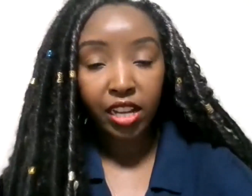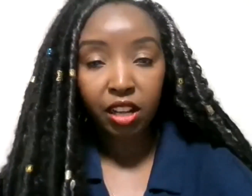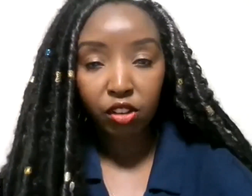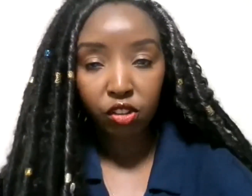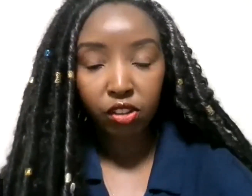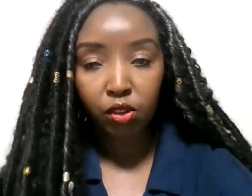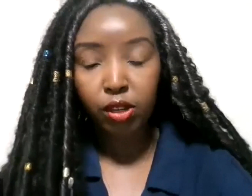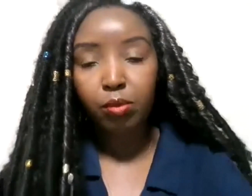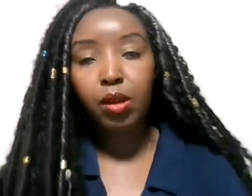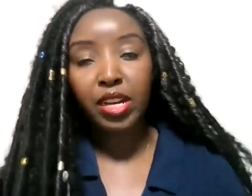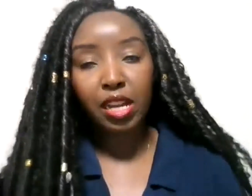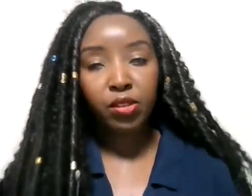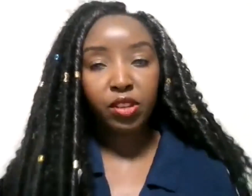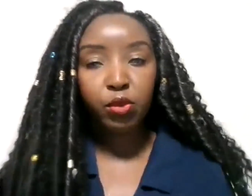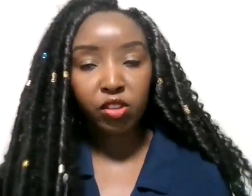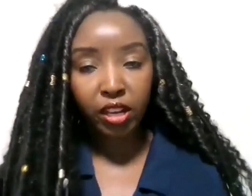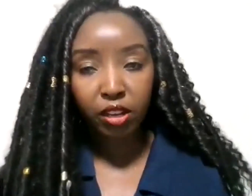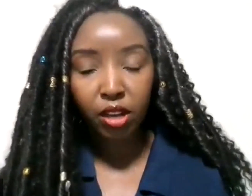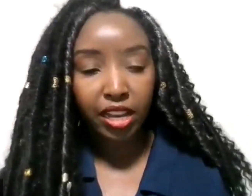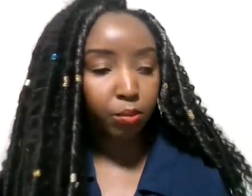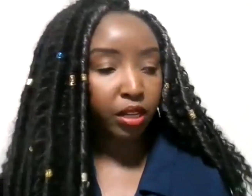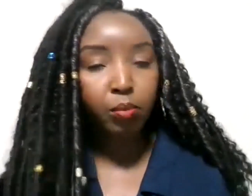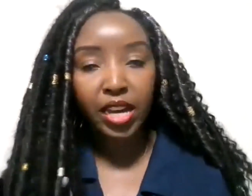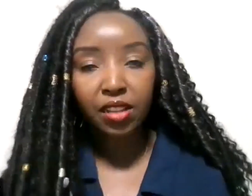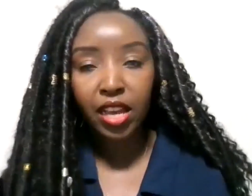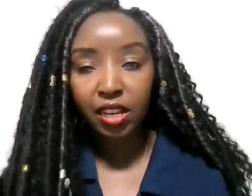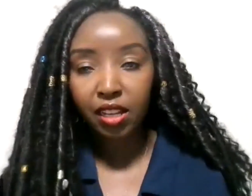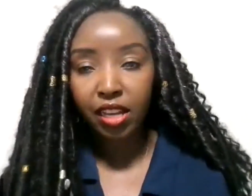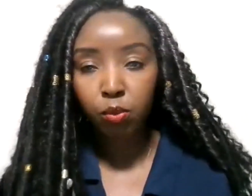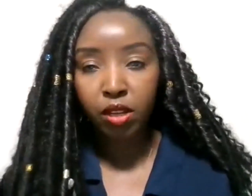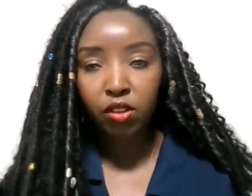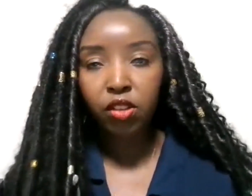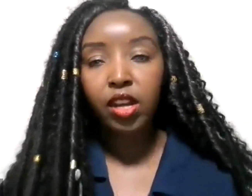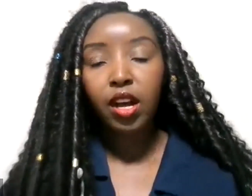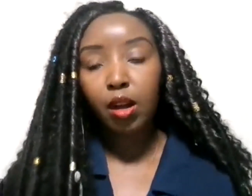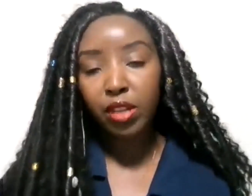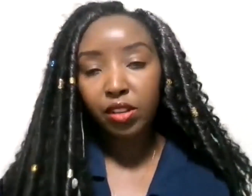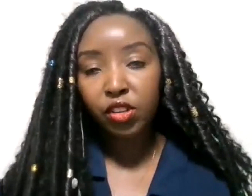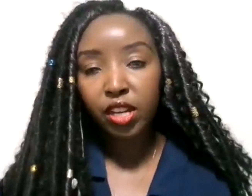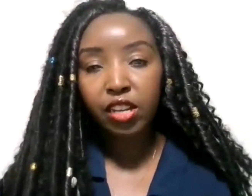Understanding Usher Syndrome. My name is Sylvia Chengo. I am a campaigns and engagement intern